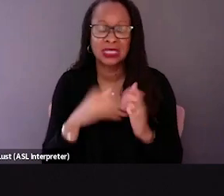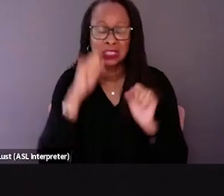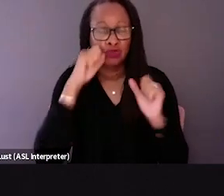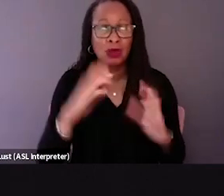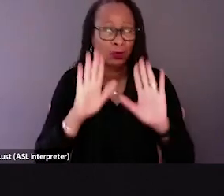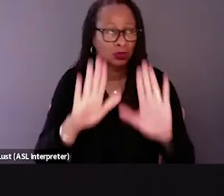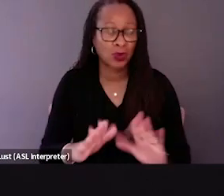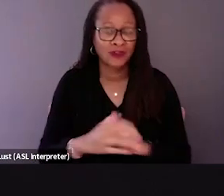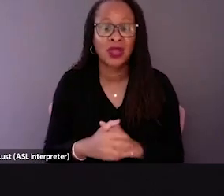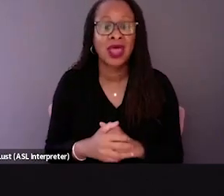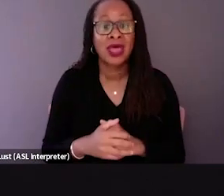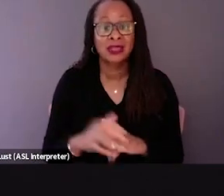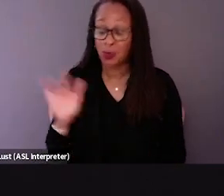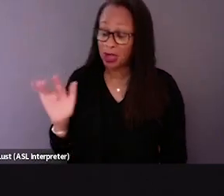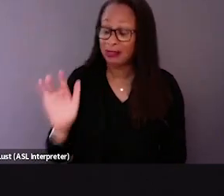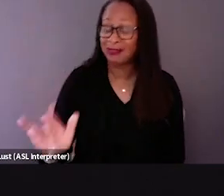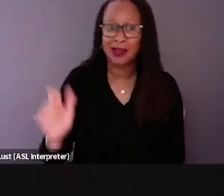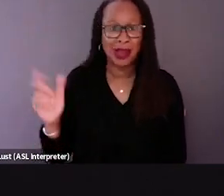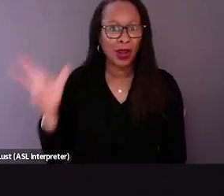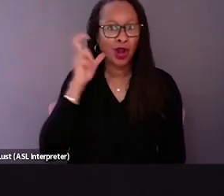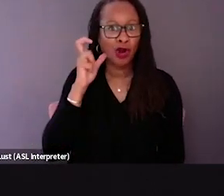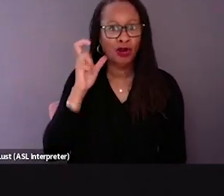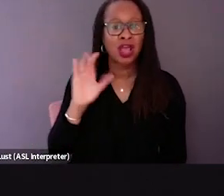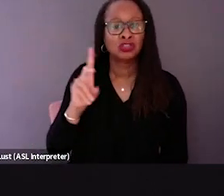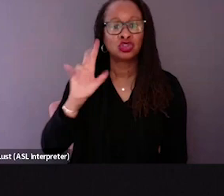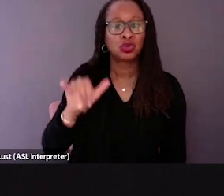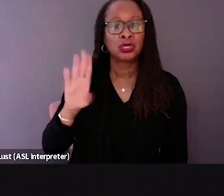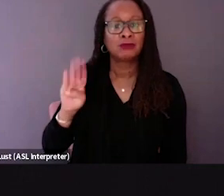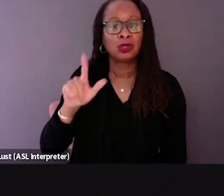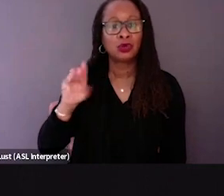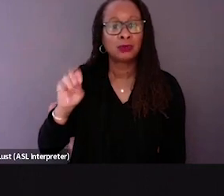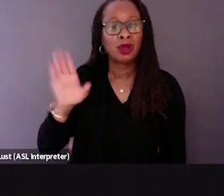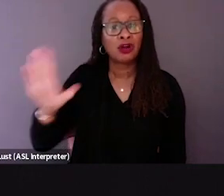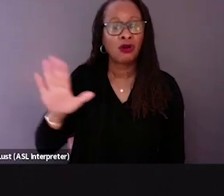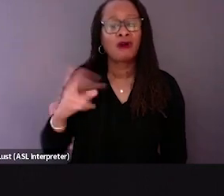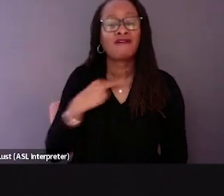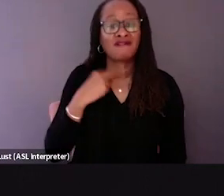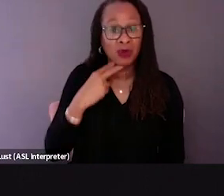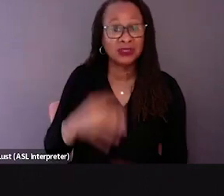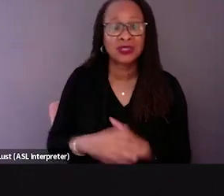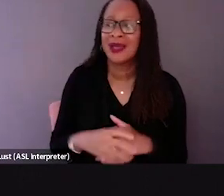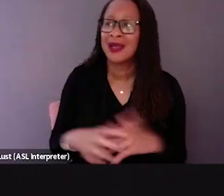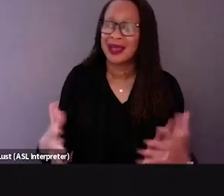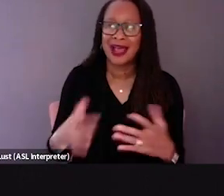So I hit play and was hearing her voice for the first time and suddenly thinking about the woman behind the books. I had always been very connected